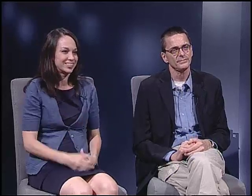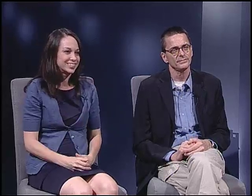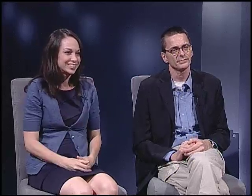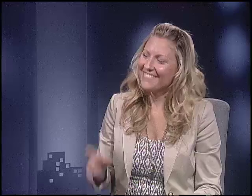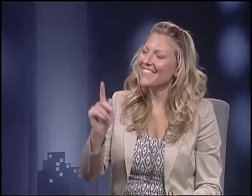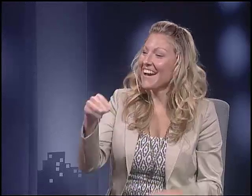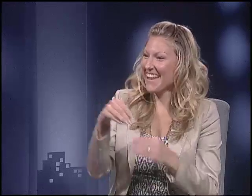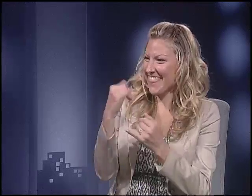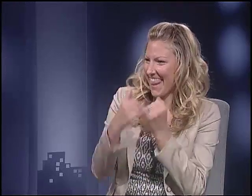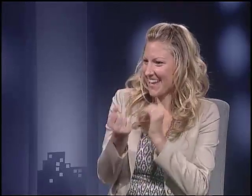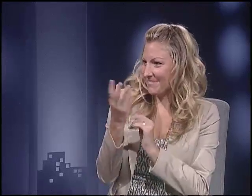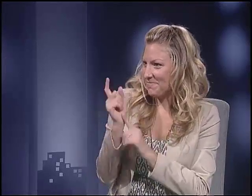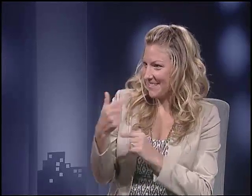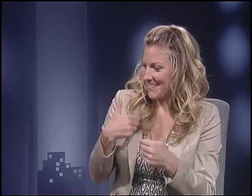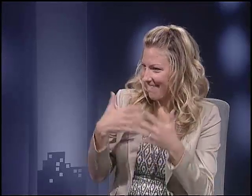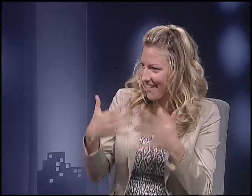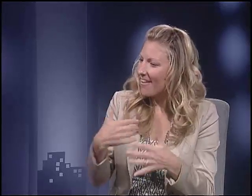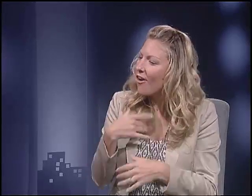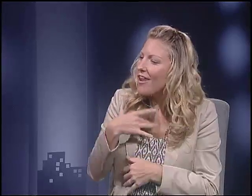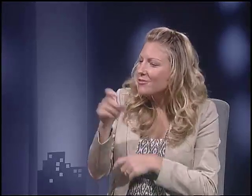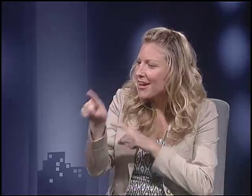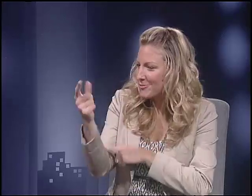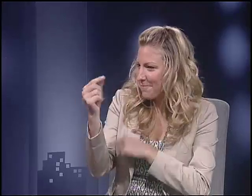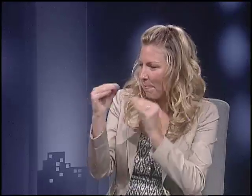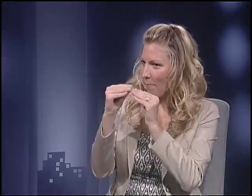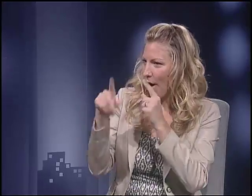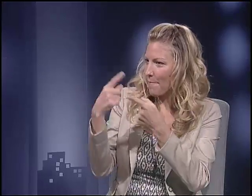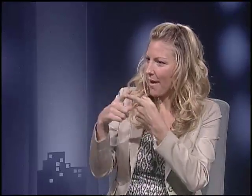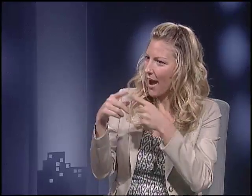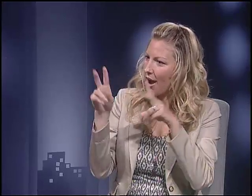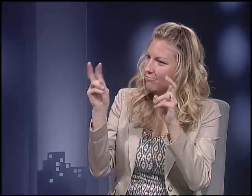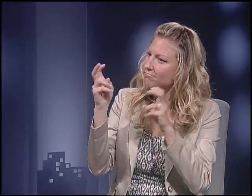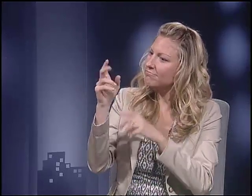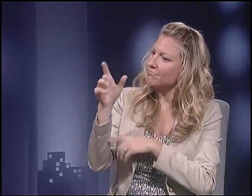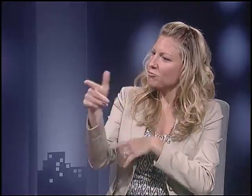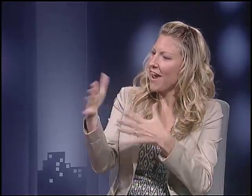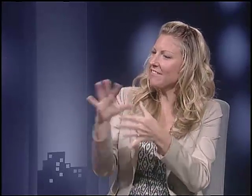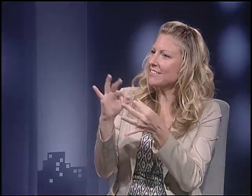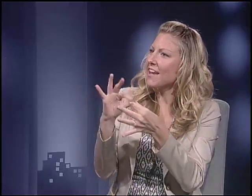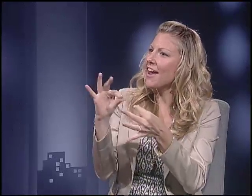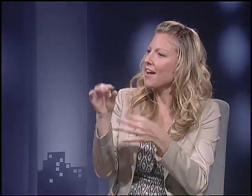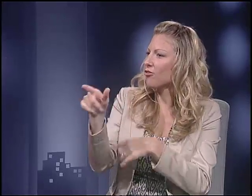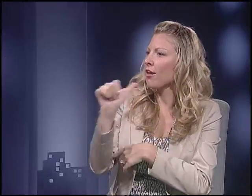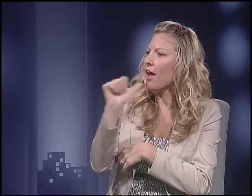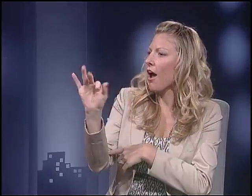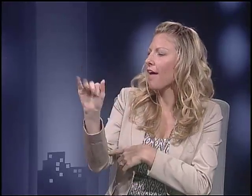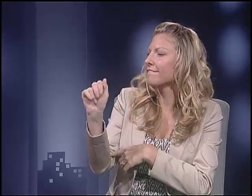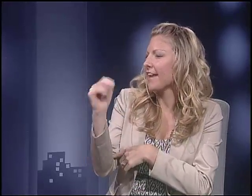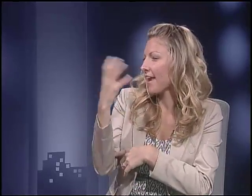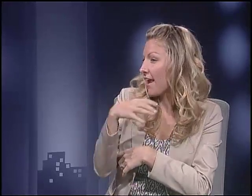In the last few minutes that we have left, I would love to ask you a little bit more about--